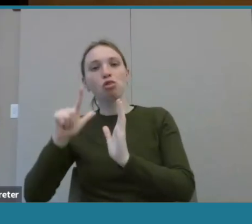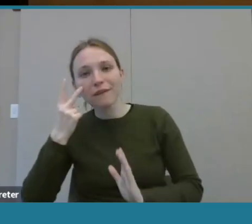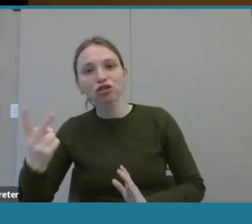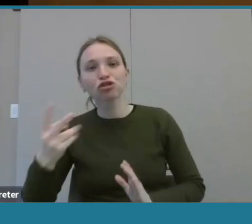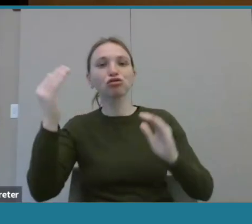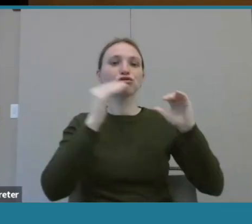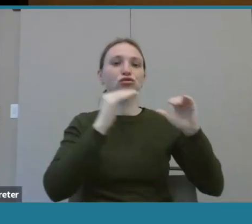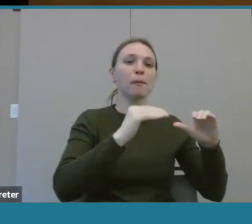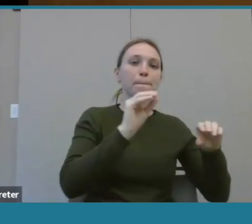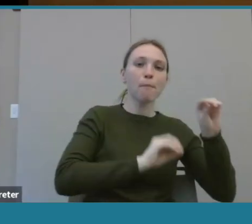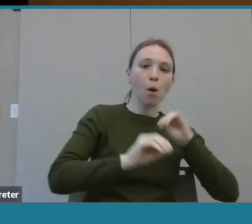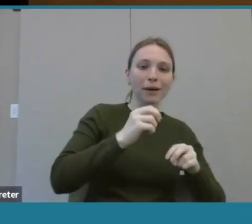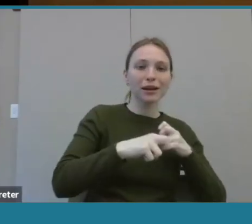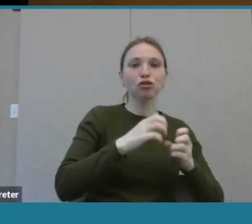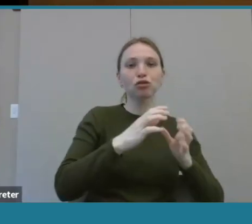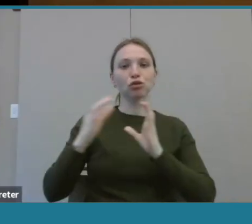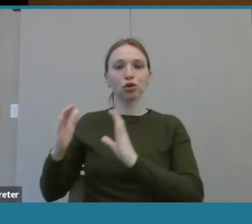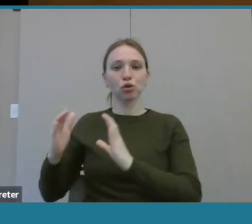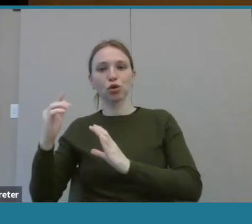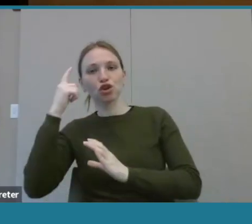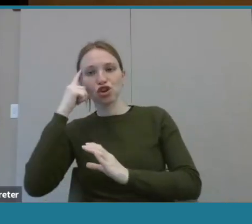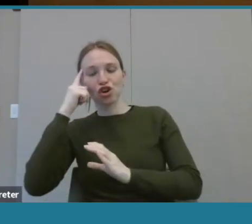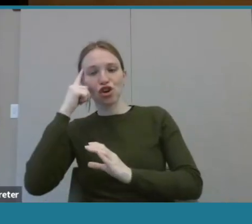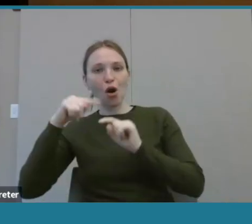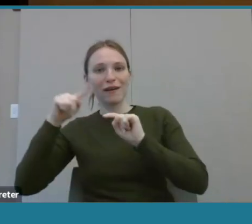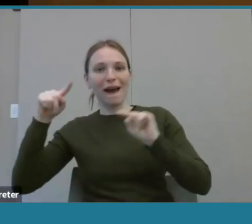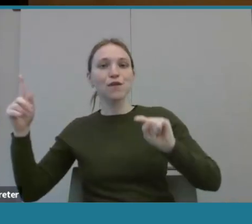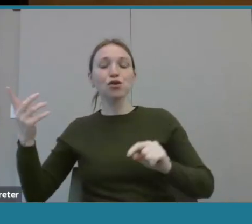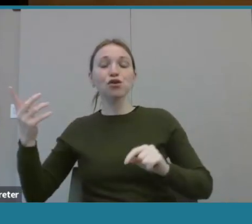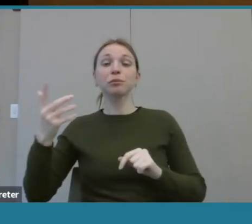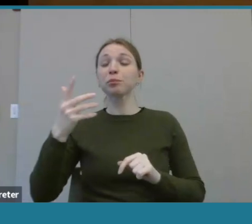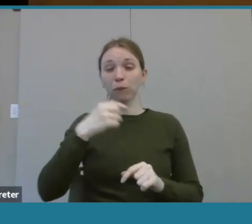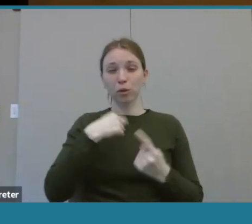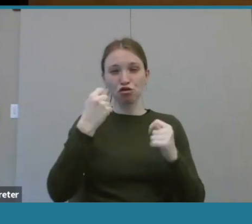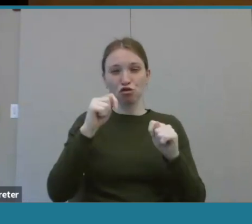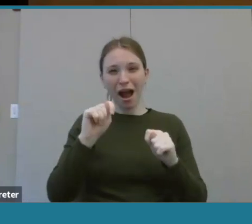And we decided to find what was overlapping with 2, 3, or all 4